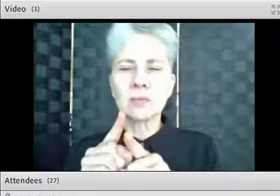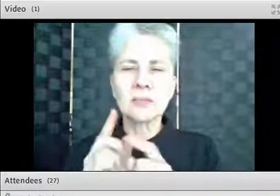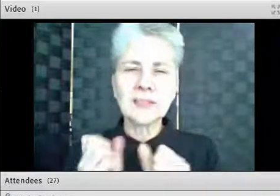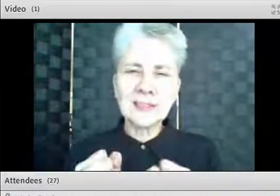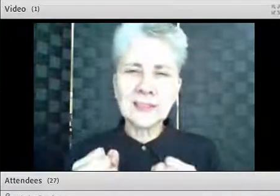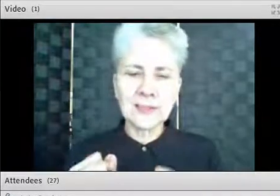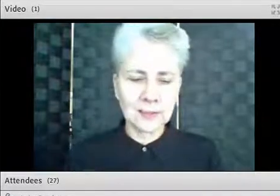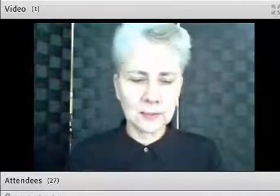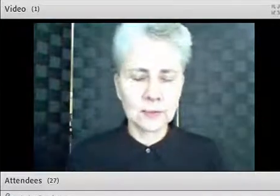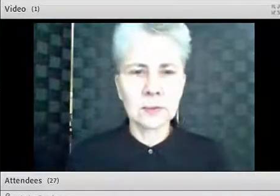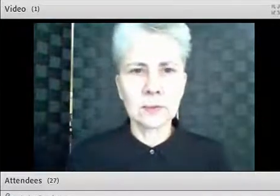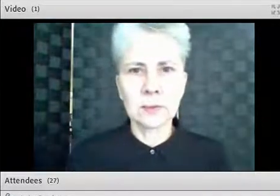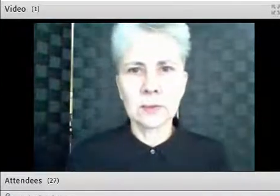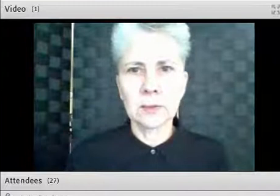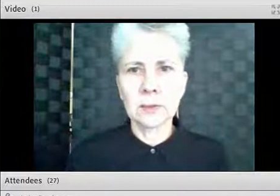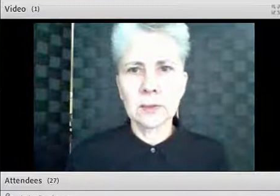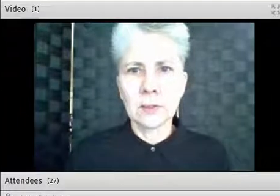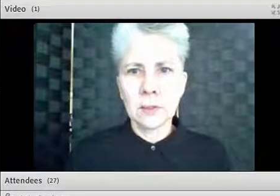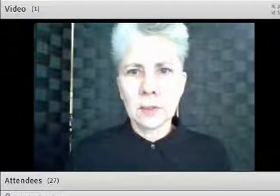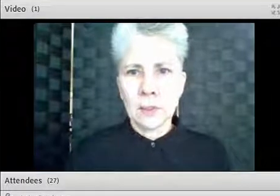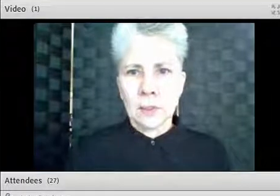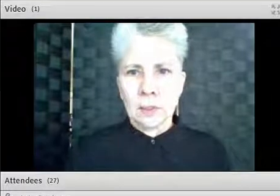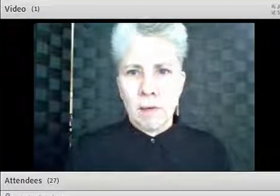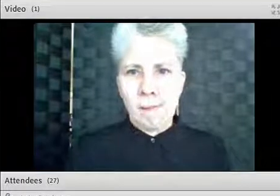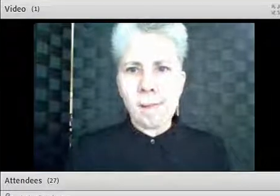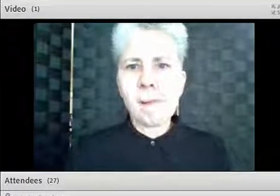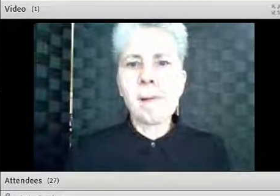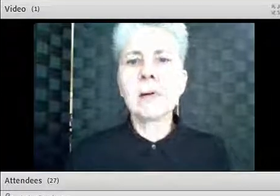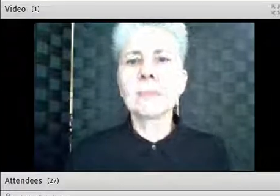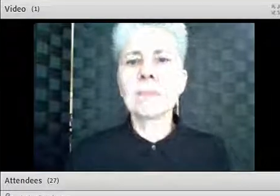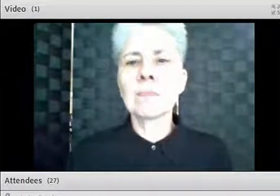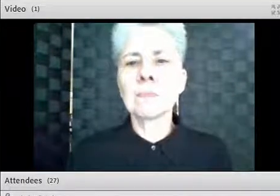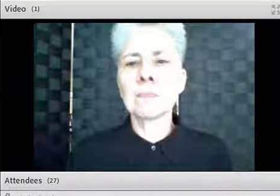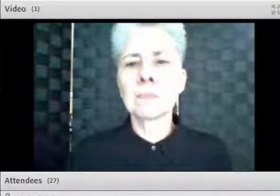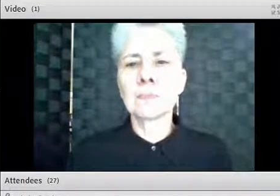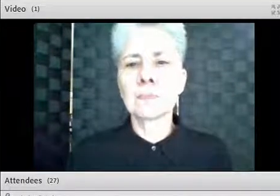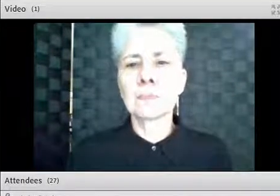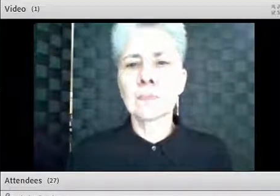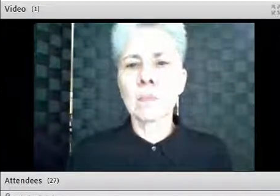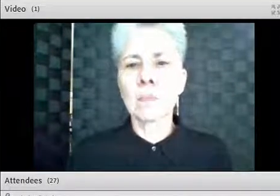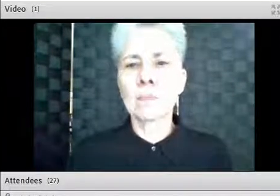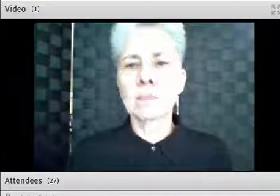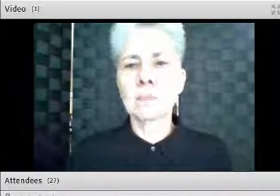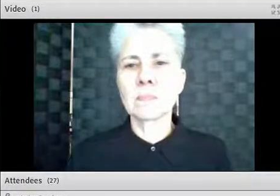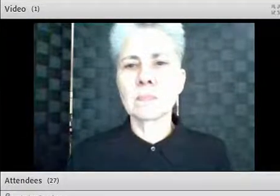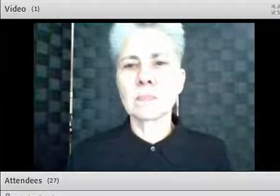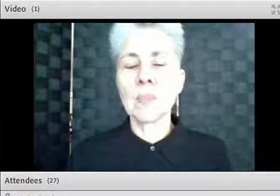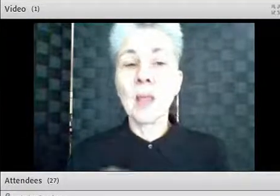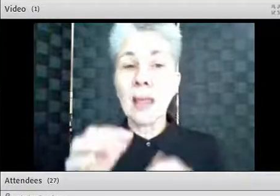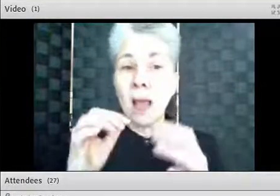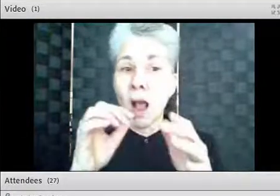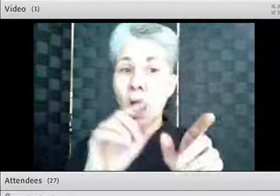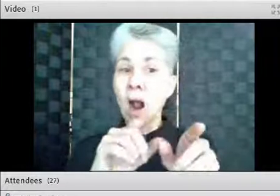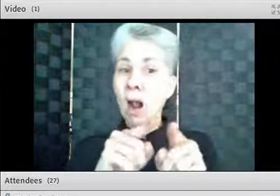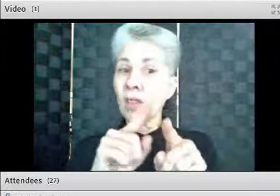[Audio drop] from the LCC schedules or tables themselves. Okay? And these will just be different depending on the situation.